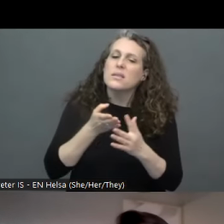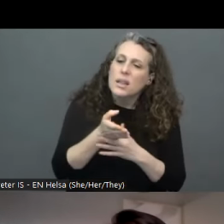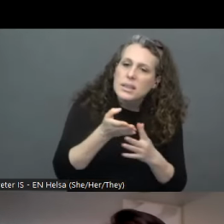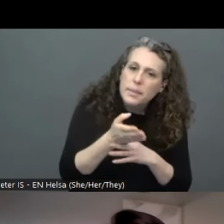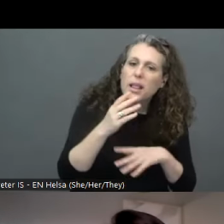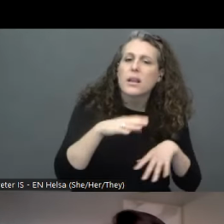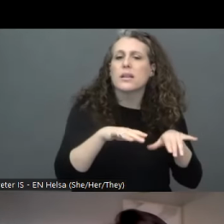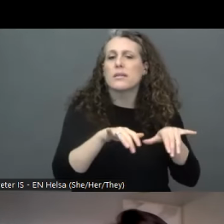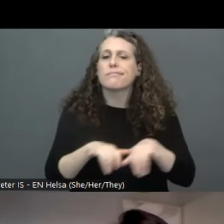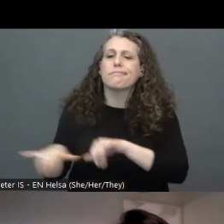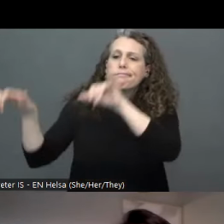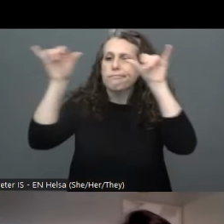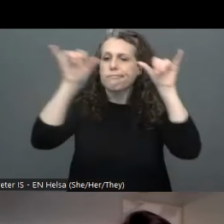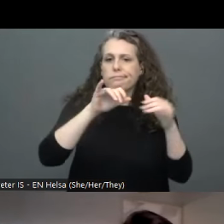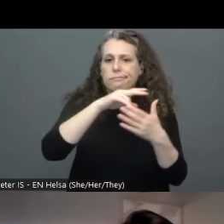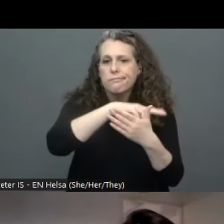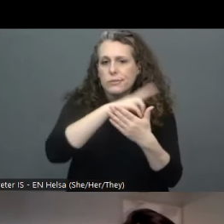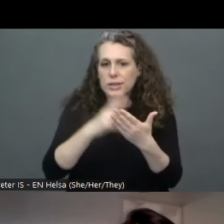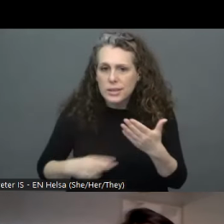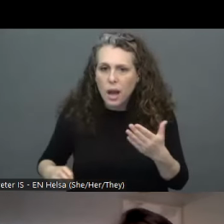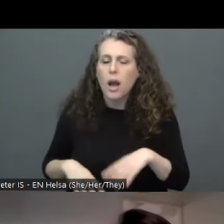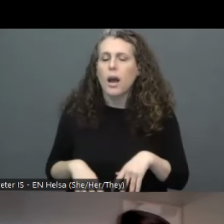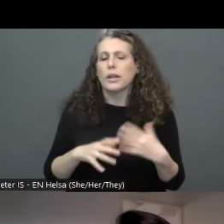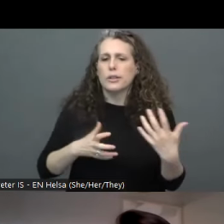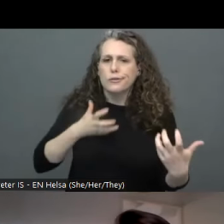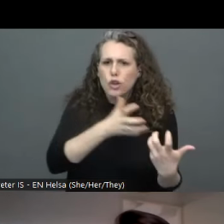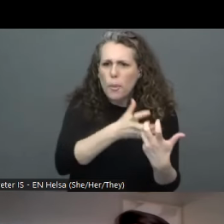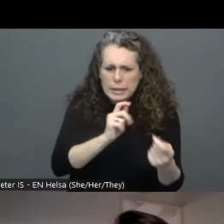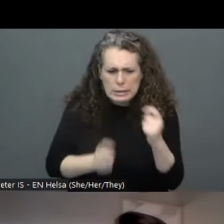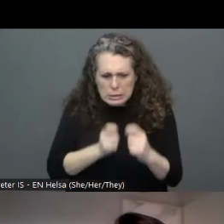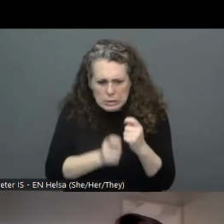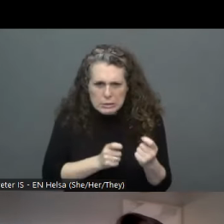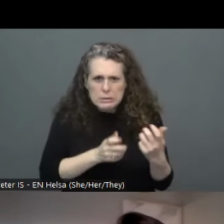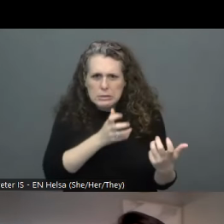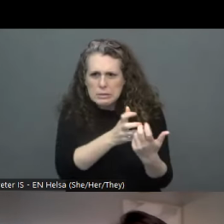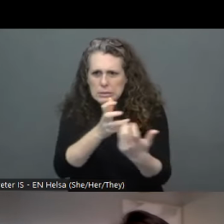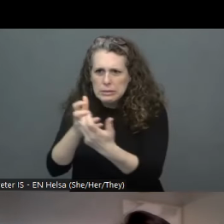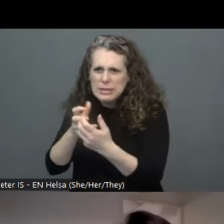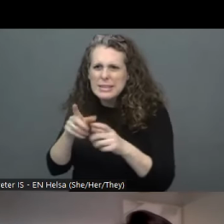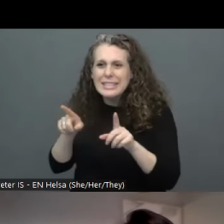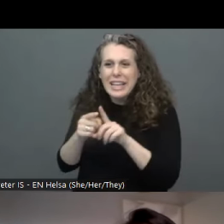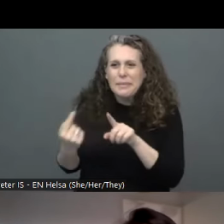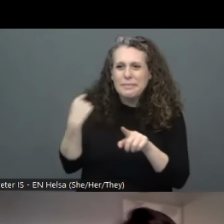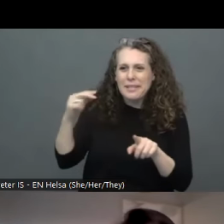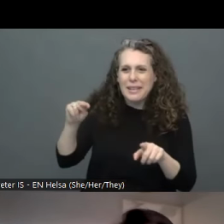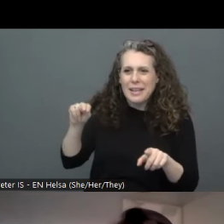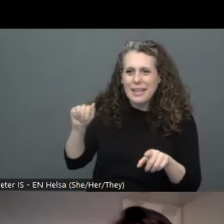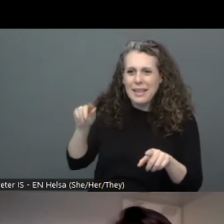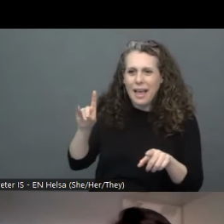Very important concept as Nadia Hadad highlighted in the intervention earlier. Module 5 is about